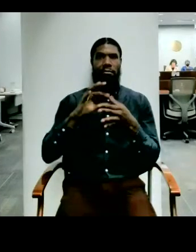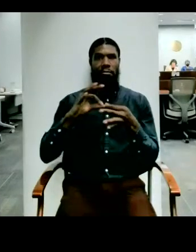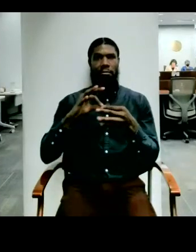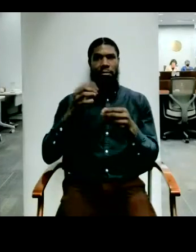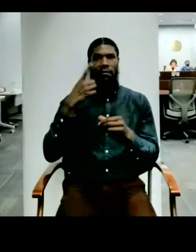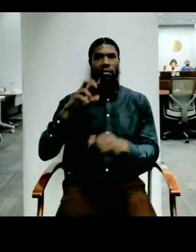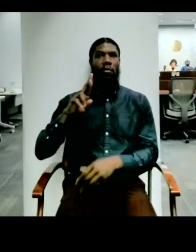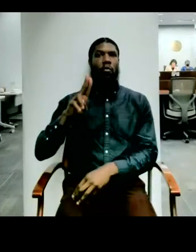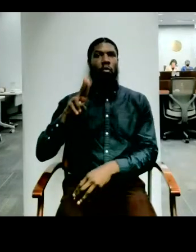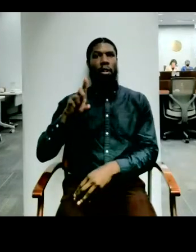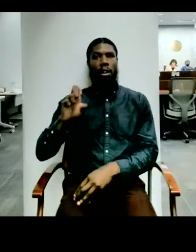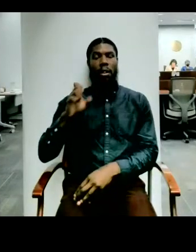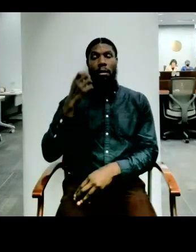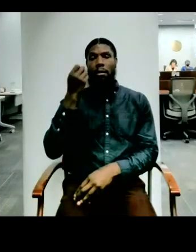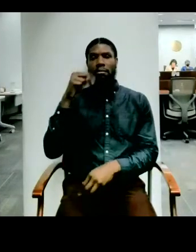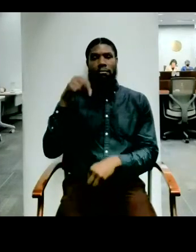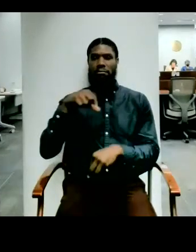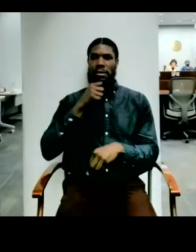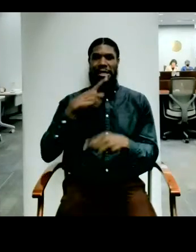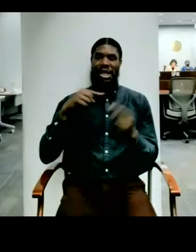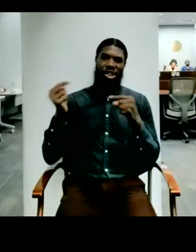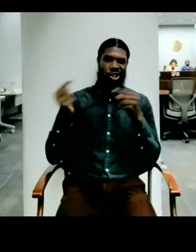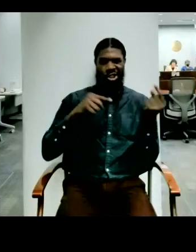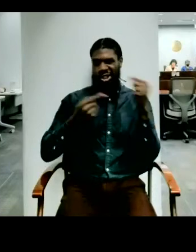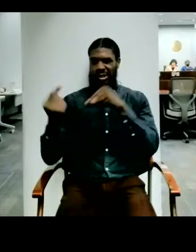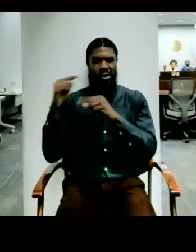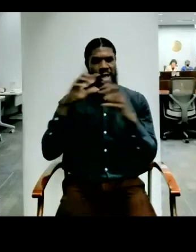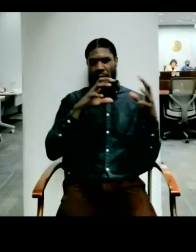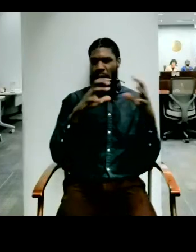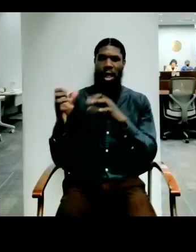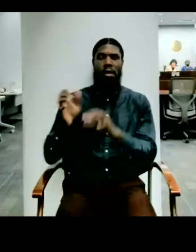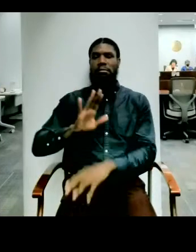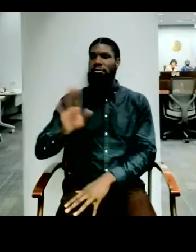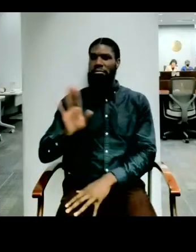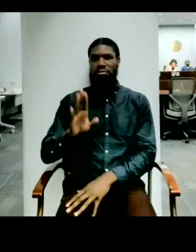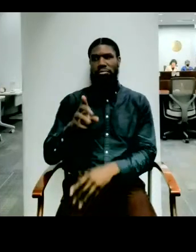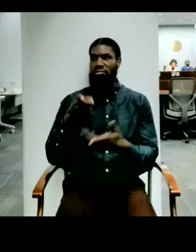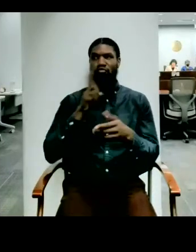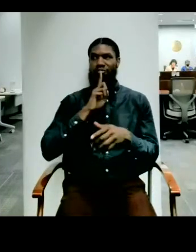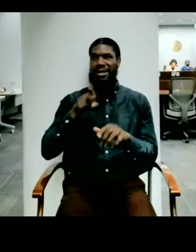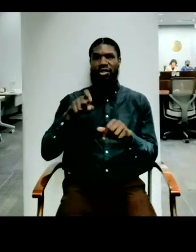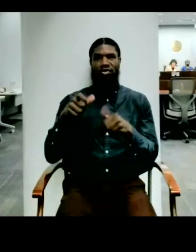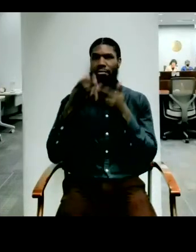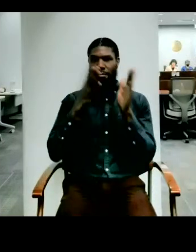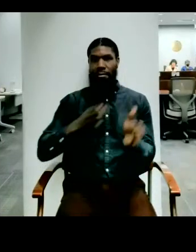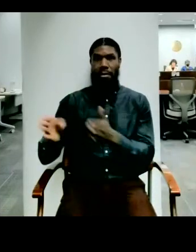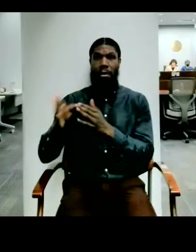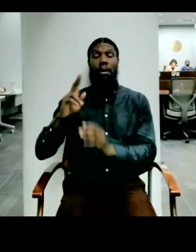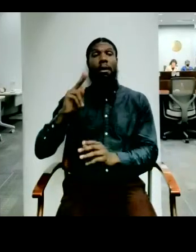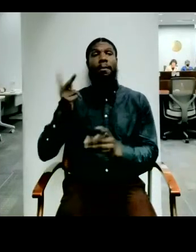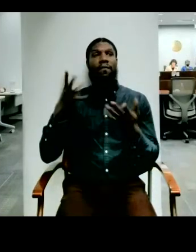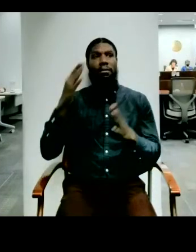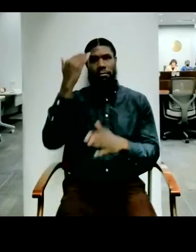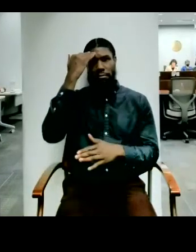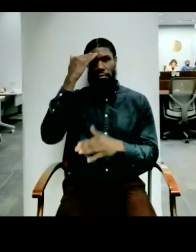This is really not controversial in my opinion. This will just bolster the plan. People are familiar with how to use the Federal Register.